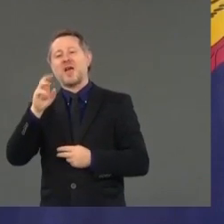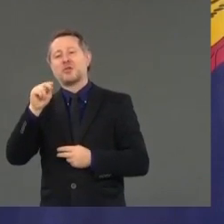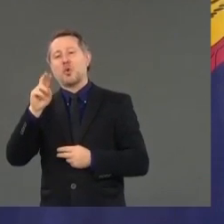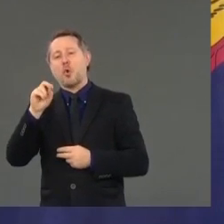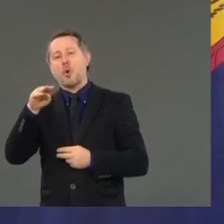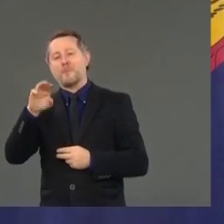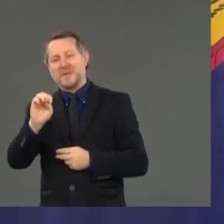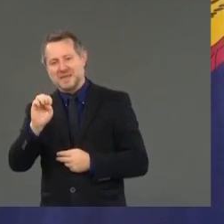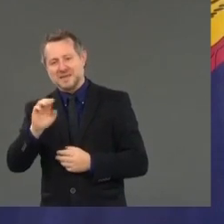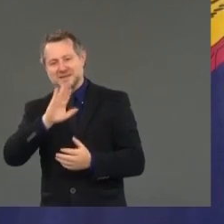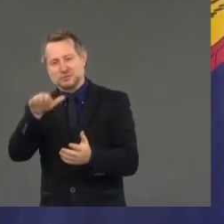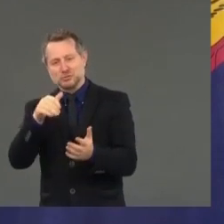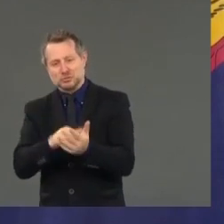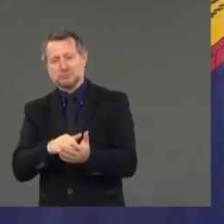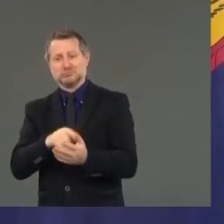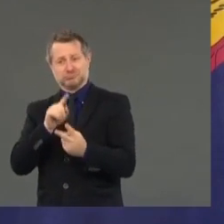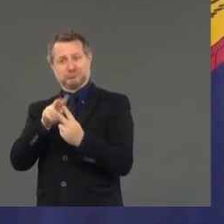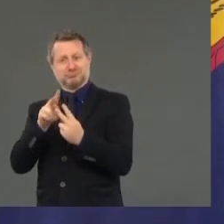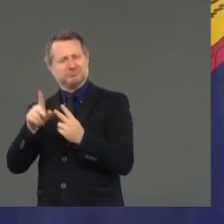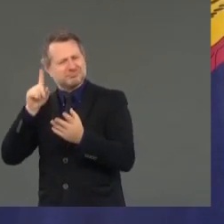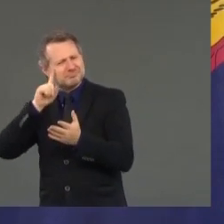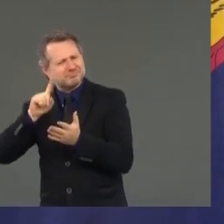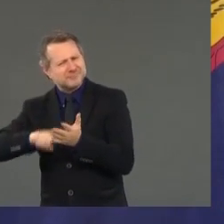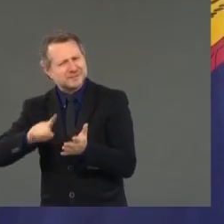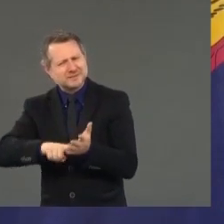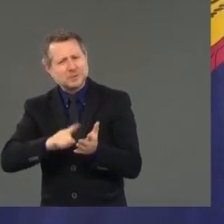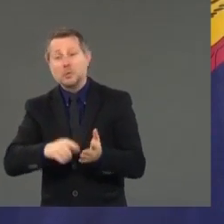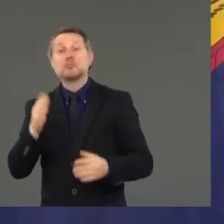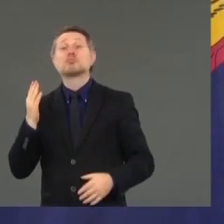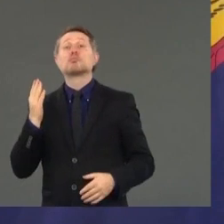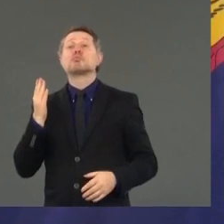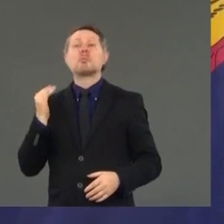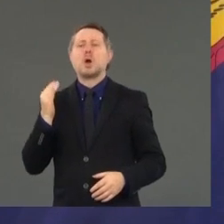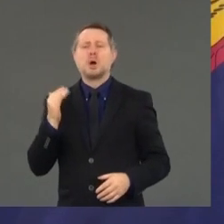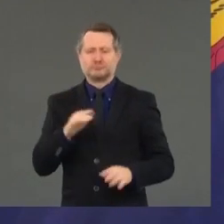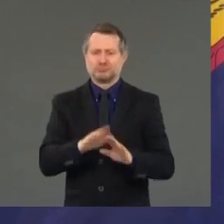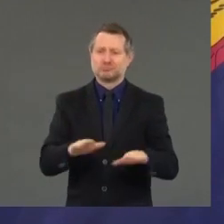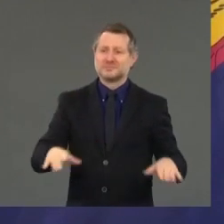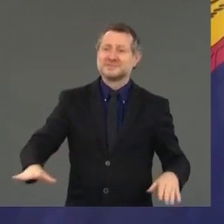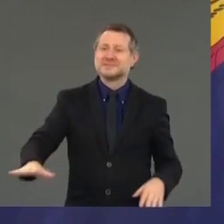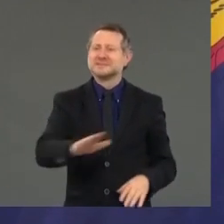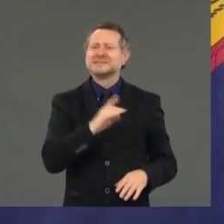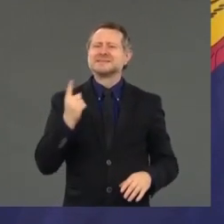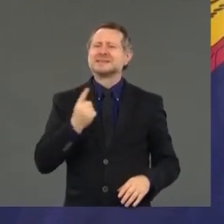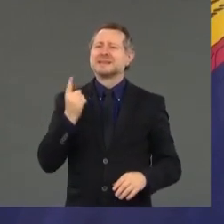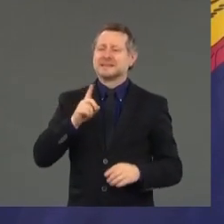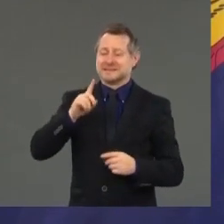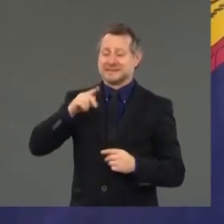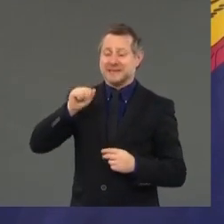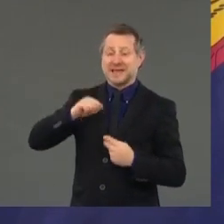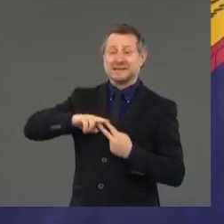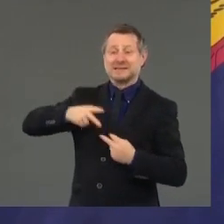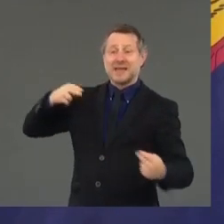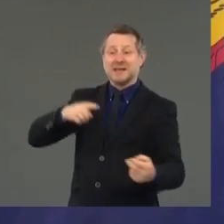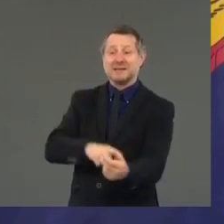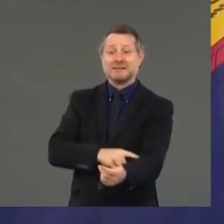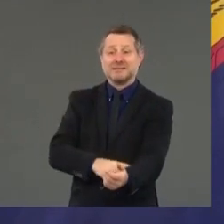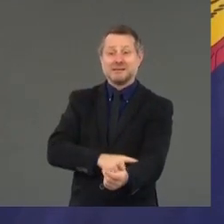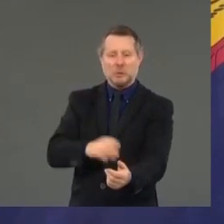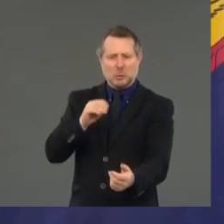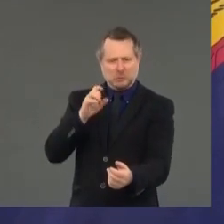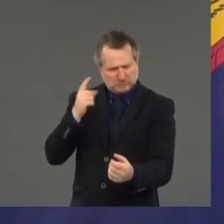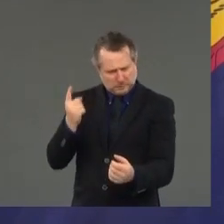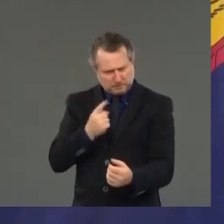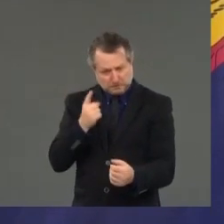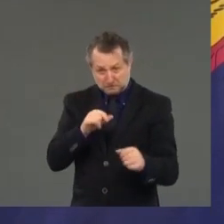THE GENOME CENTER IS THEY'RE